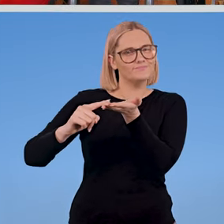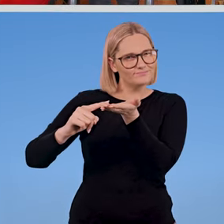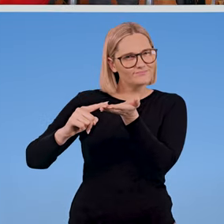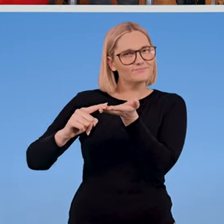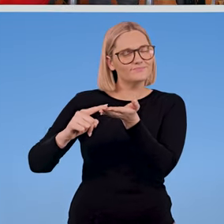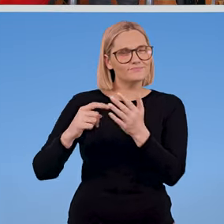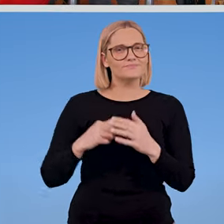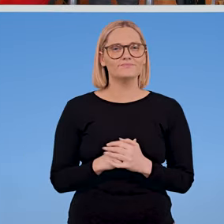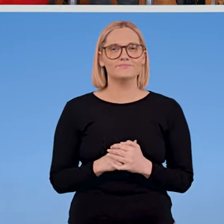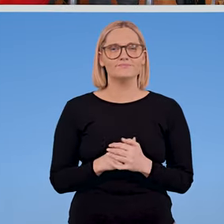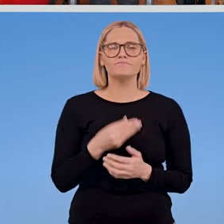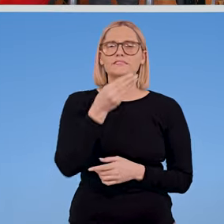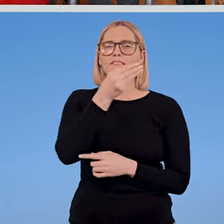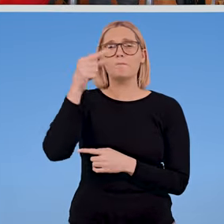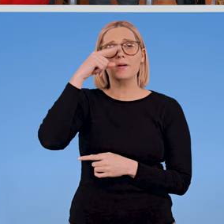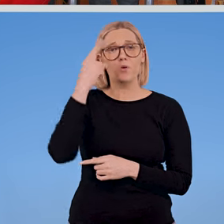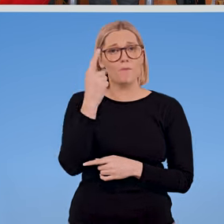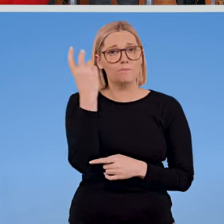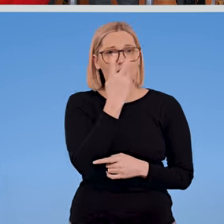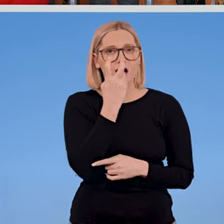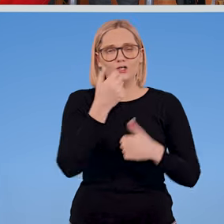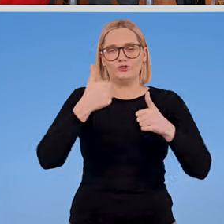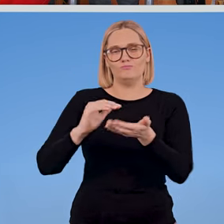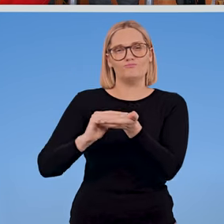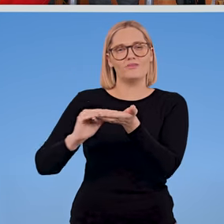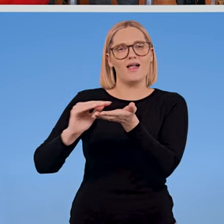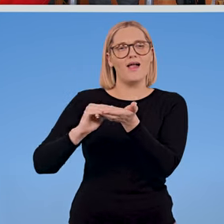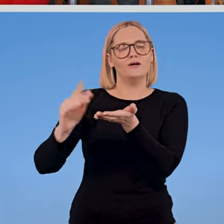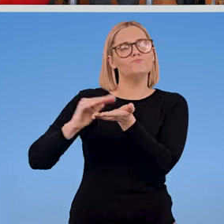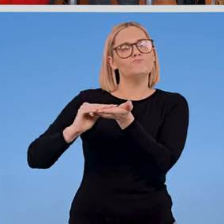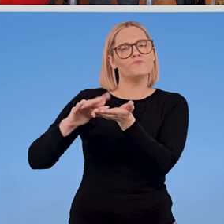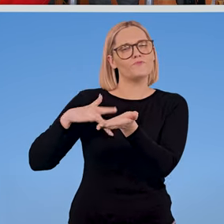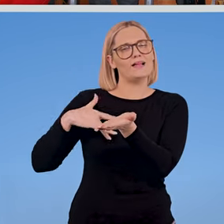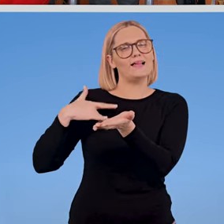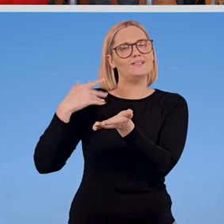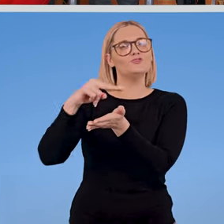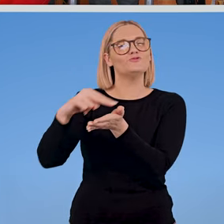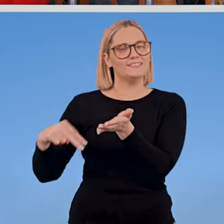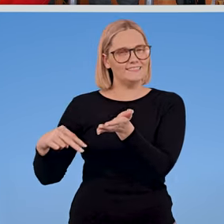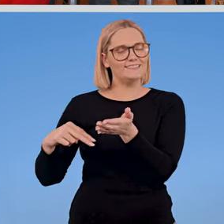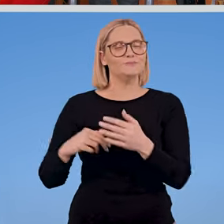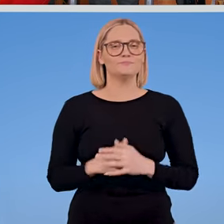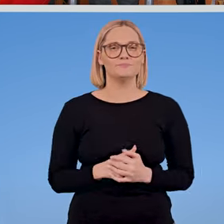Sometimes people who are blind use braille to read by feeling the words or some people read with their ears